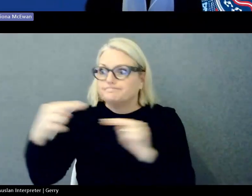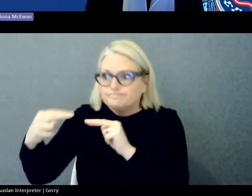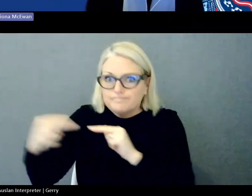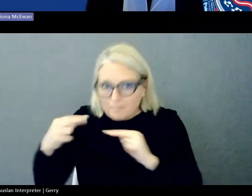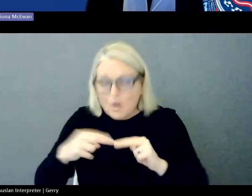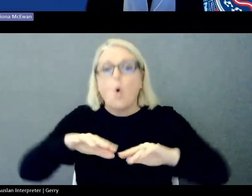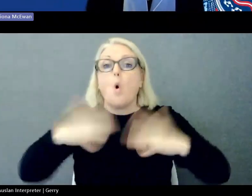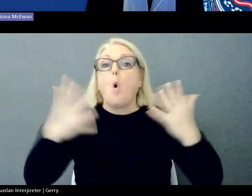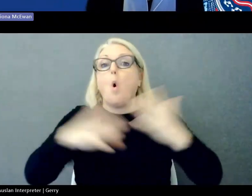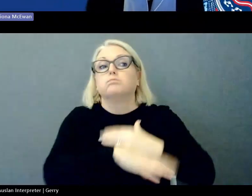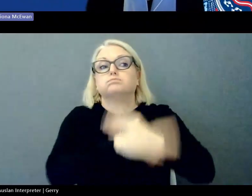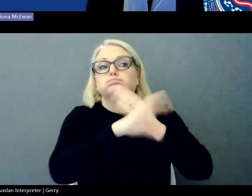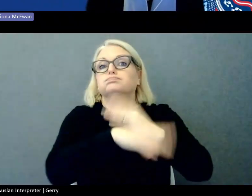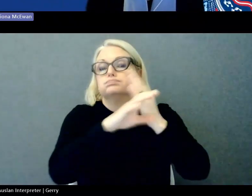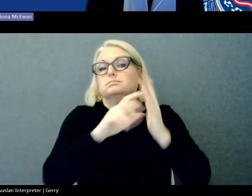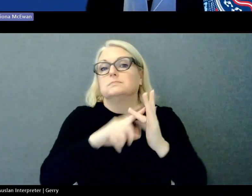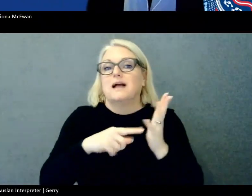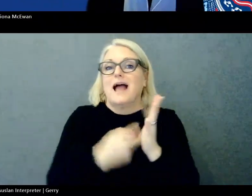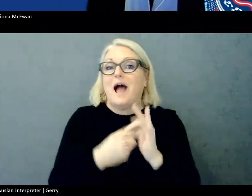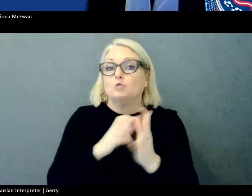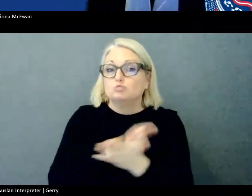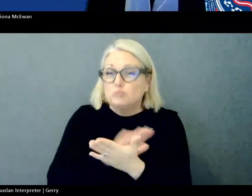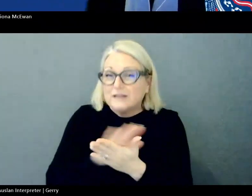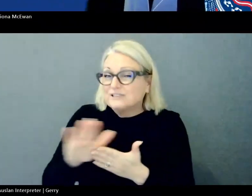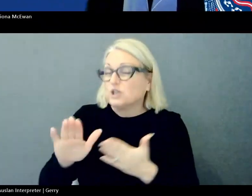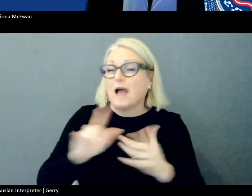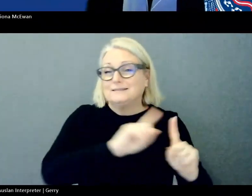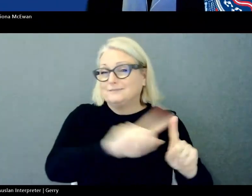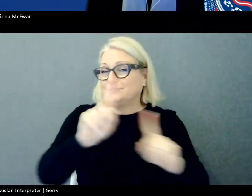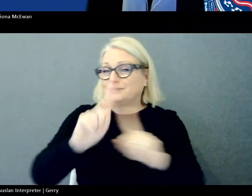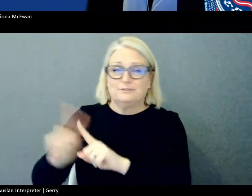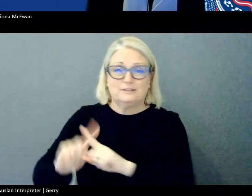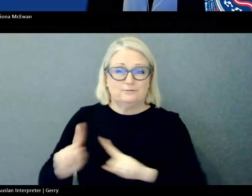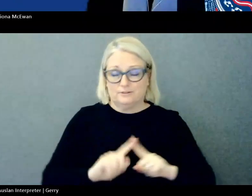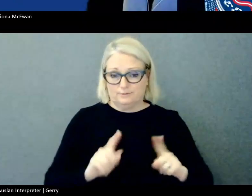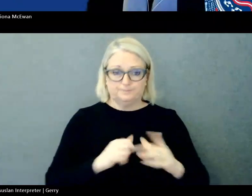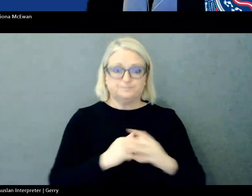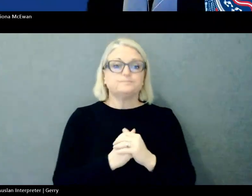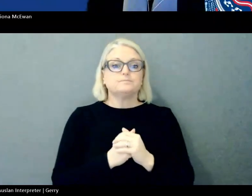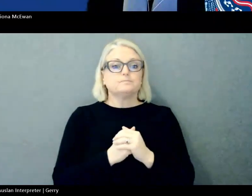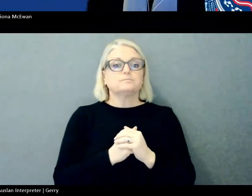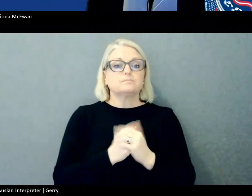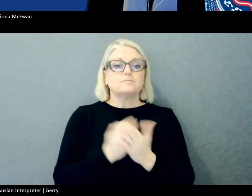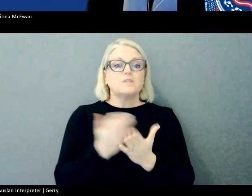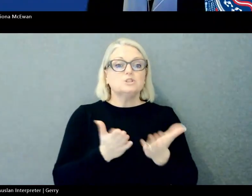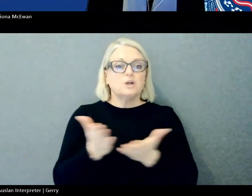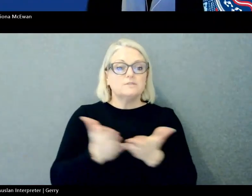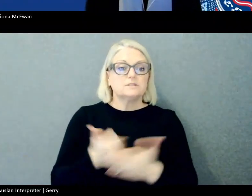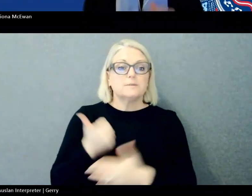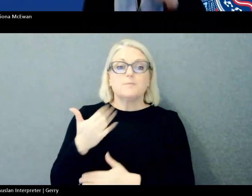and relevance for what we encounter. Thank you. And some of this is touched on, but how can organisations better understand